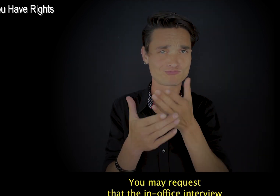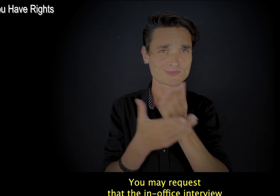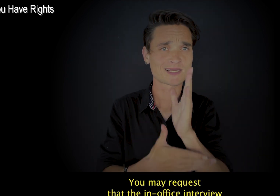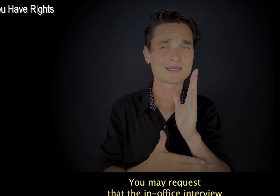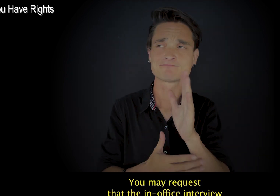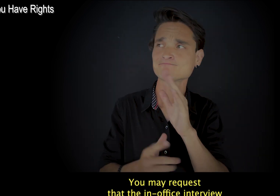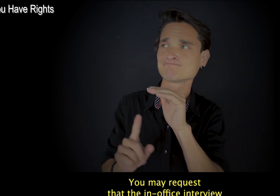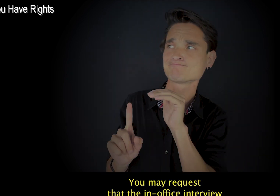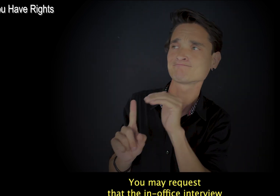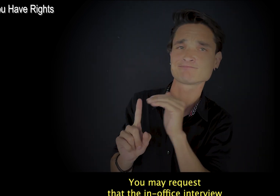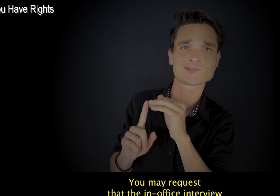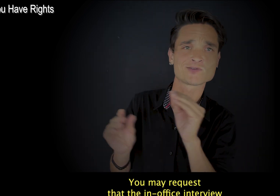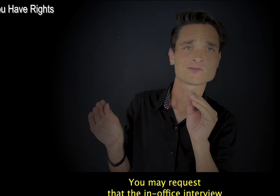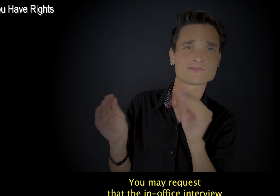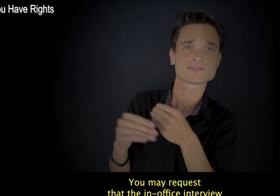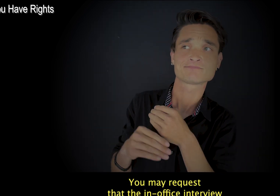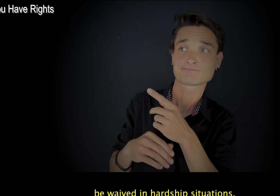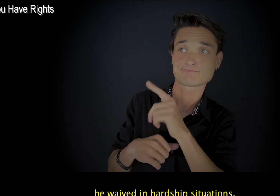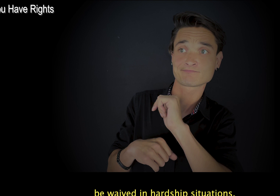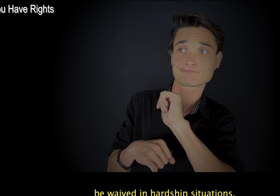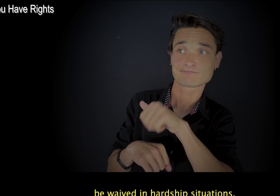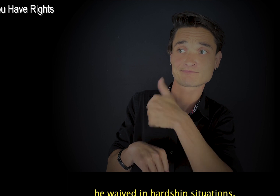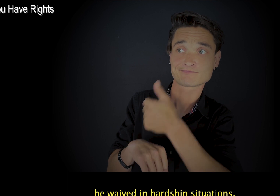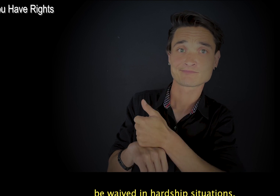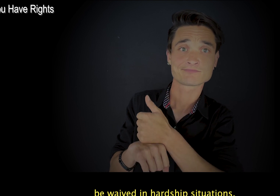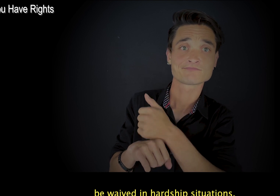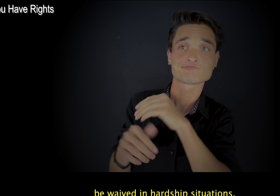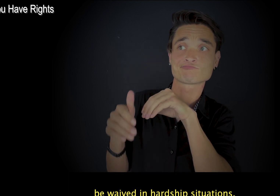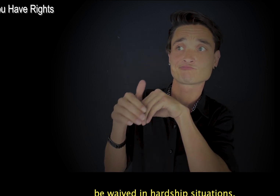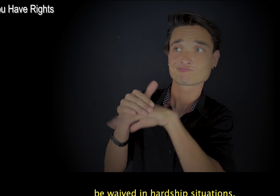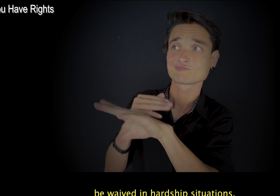You may request that the in-office interview be waived in hardship situations.